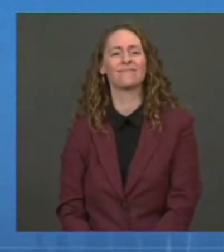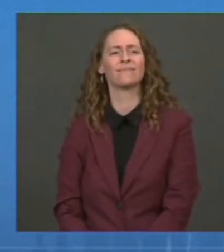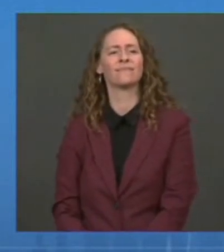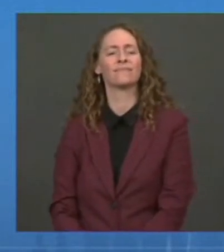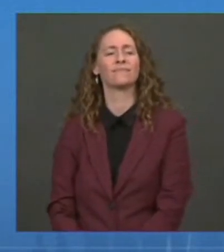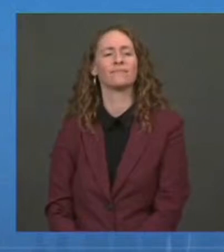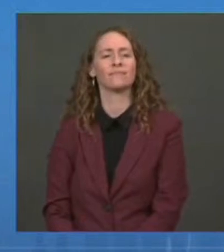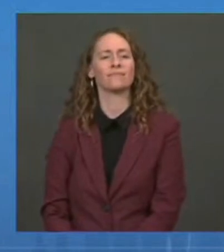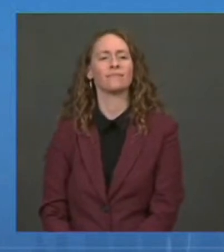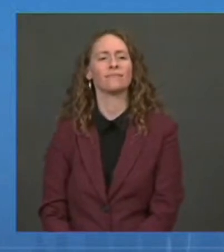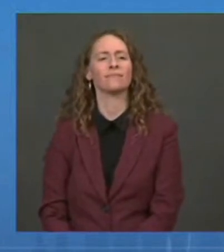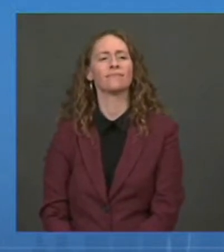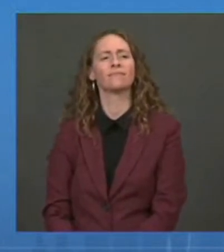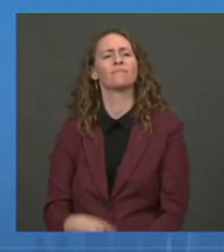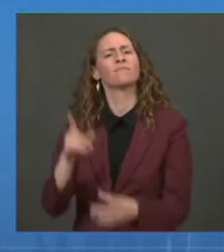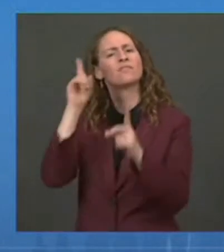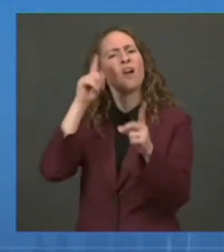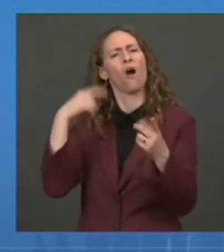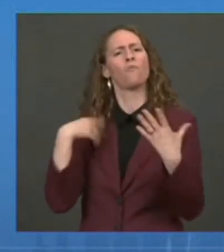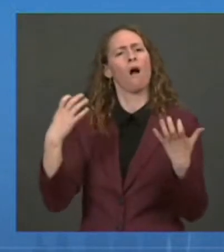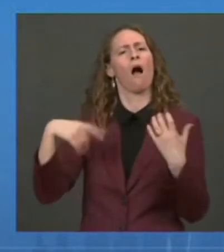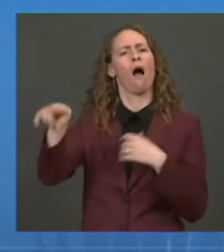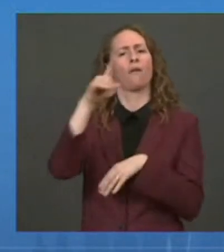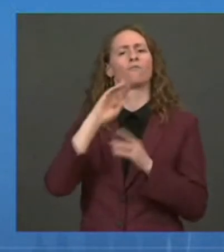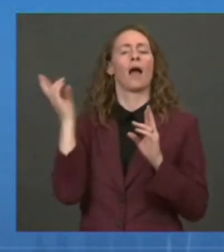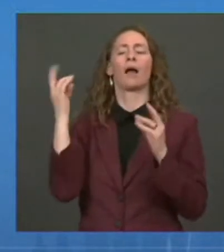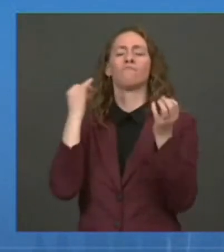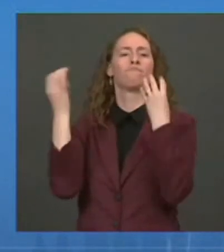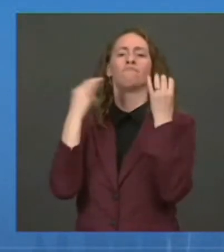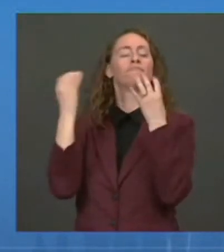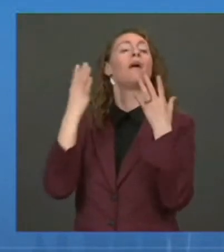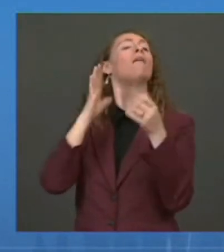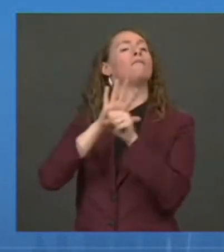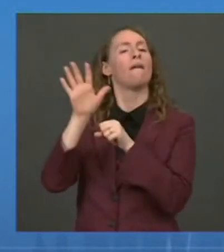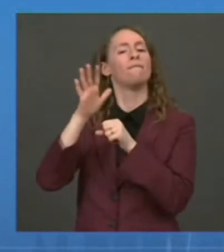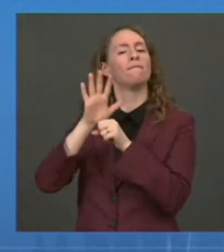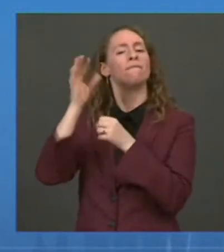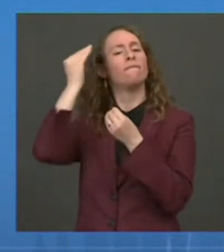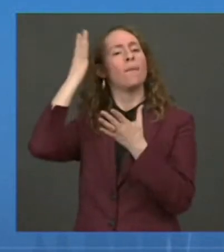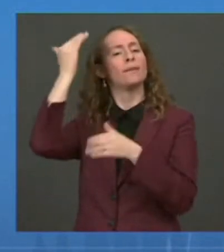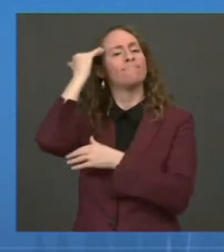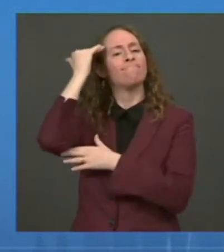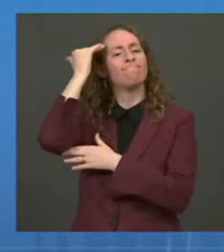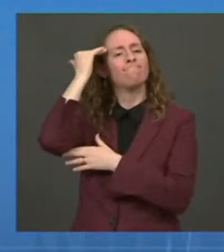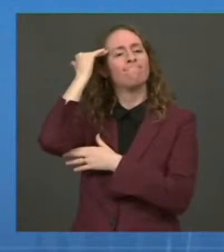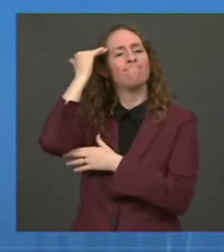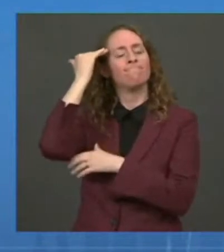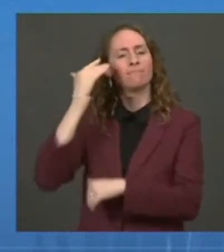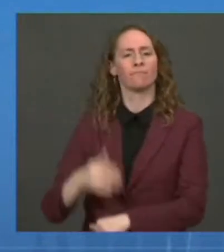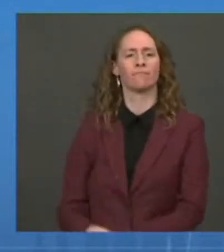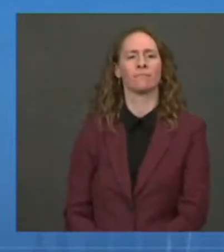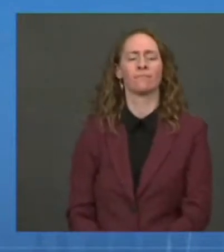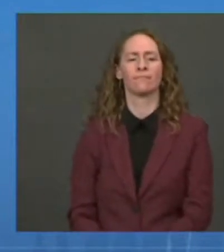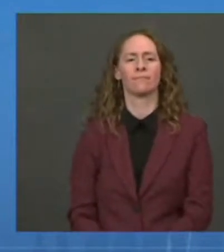OF CARRIER PIGEONS AS WE SEEK TO REACH PEOPLE WITH LIFE SAVING INFORMATION AND SOME OF